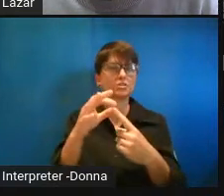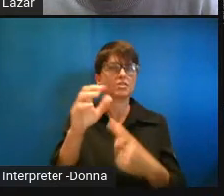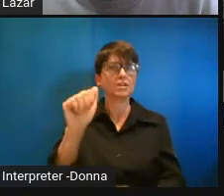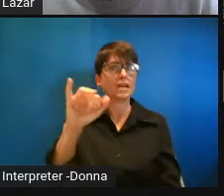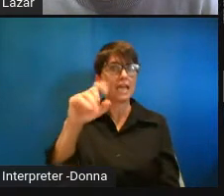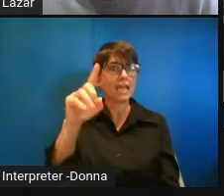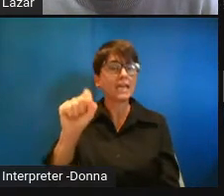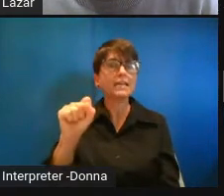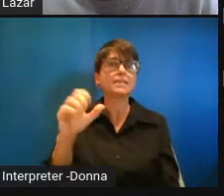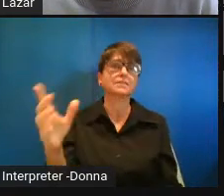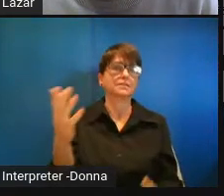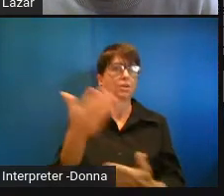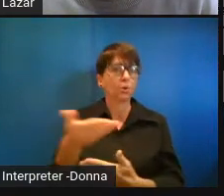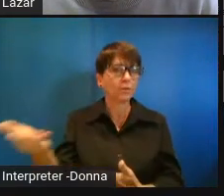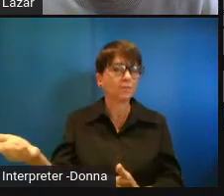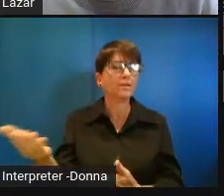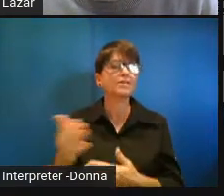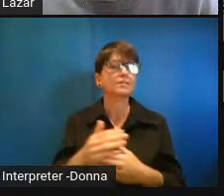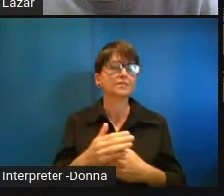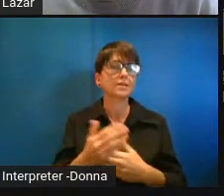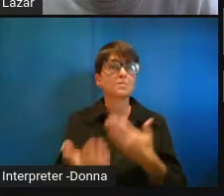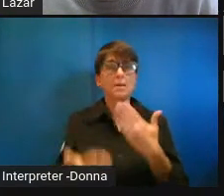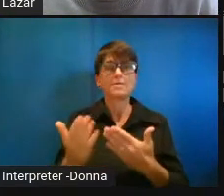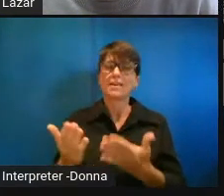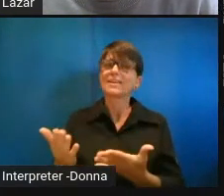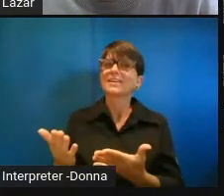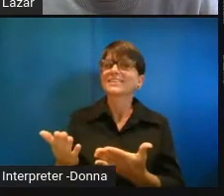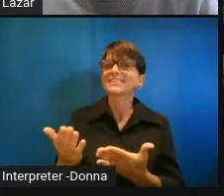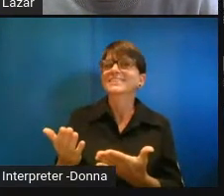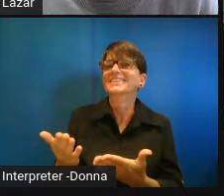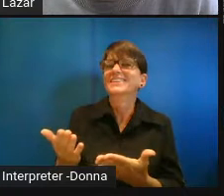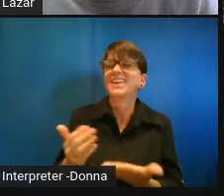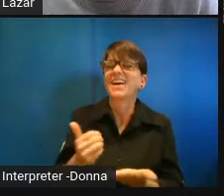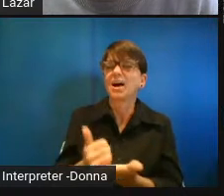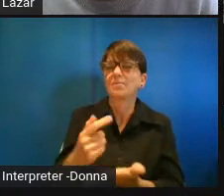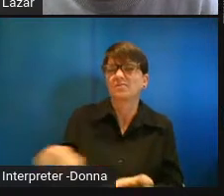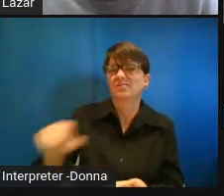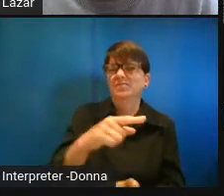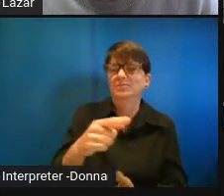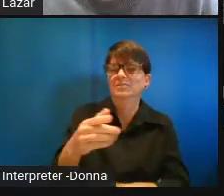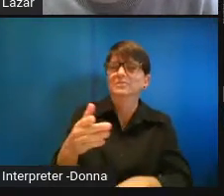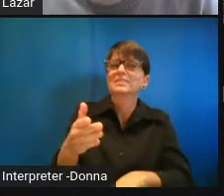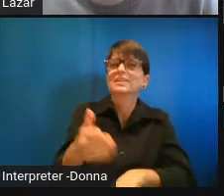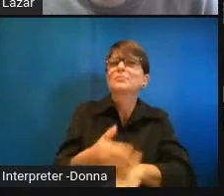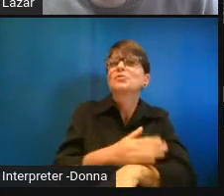Maybe that can improve the impression, so you can see what's like to be [crosstalk] Yes, Lazar [crosstalk]